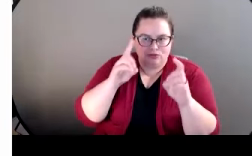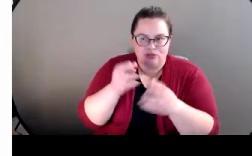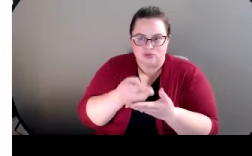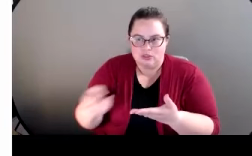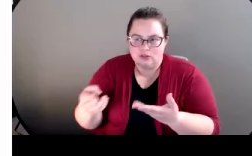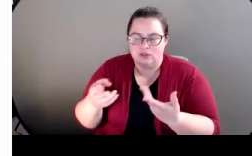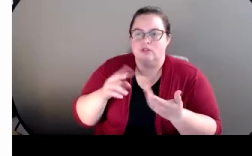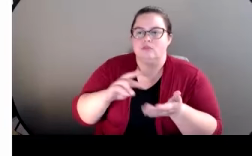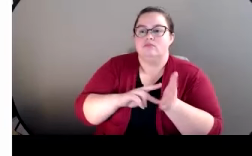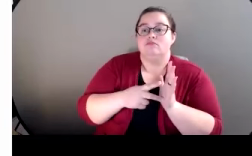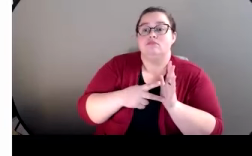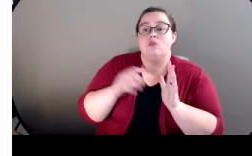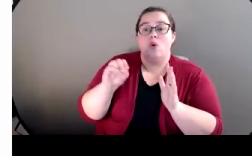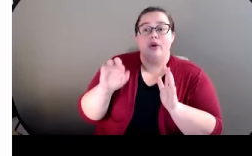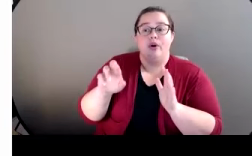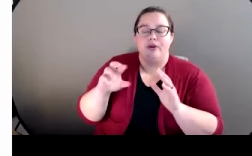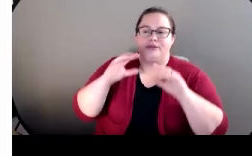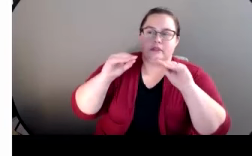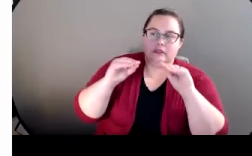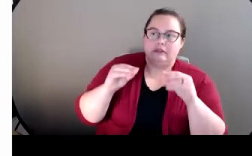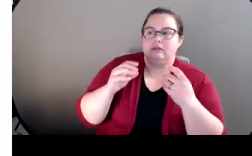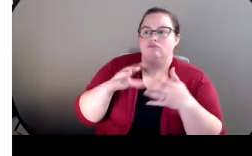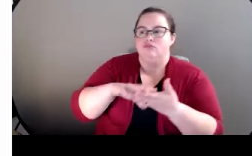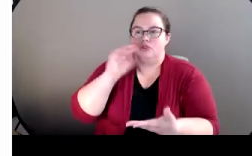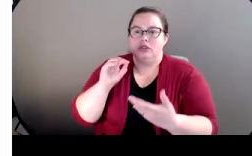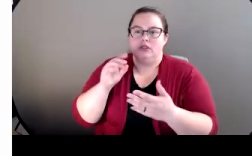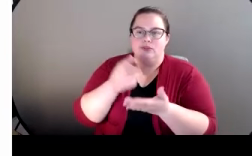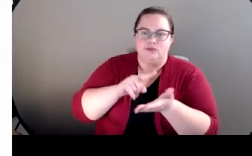that permits their free use and repurposing by others.